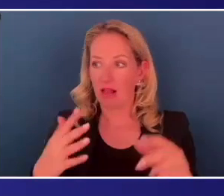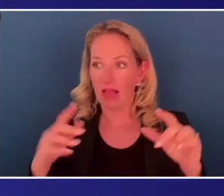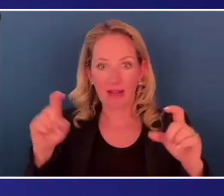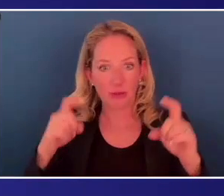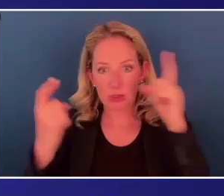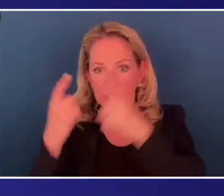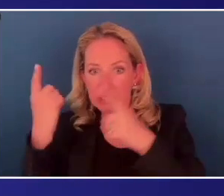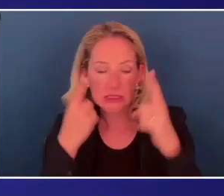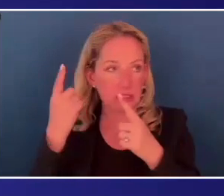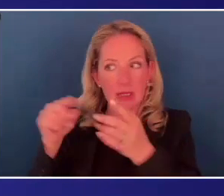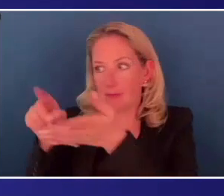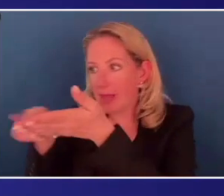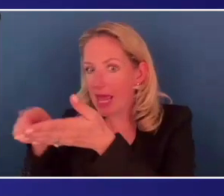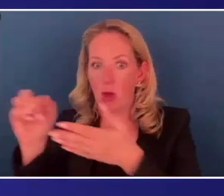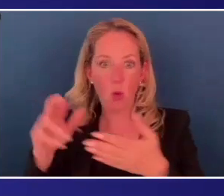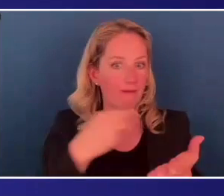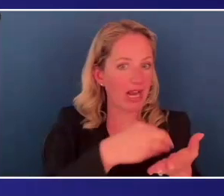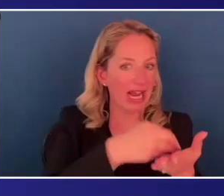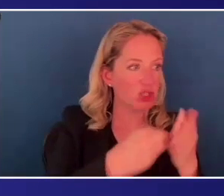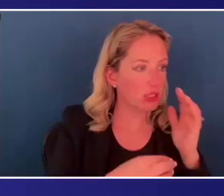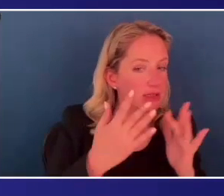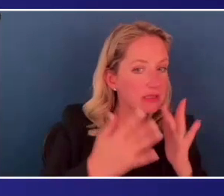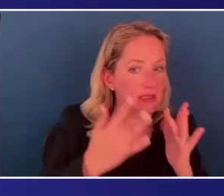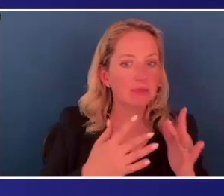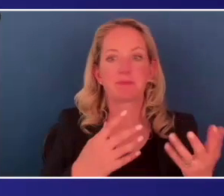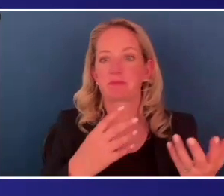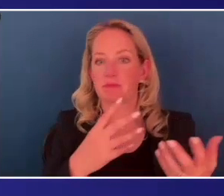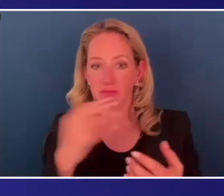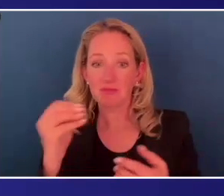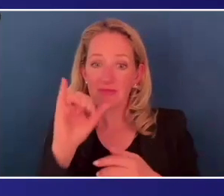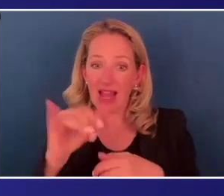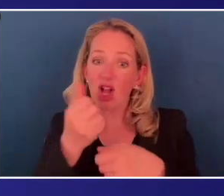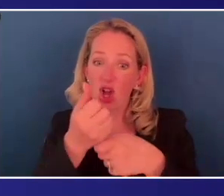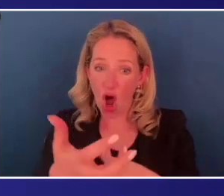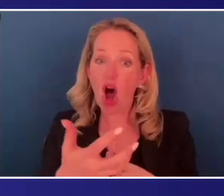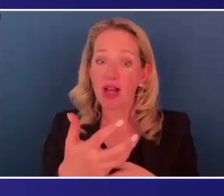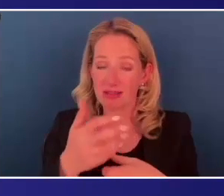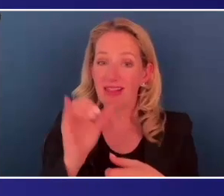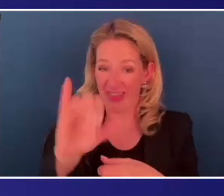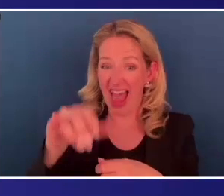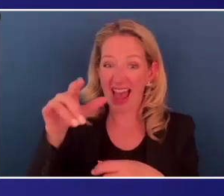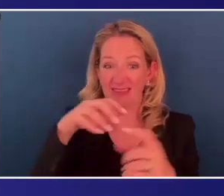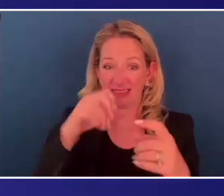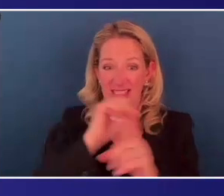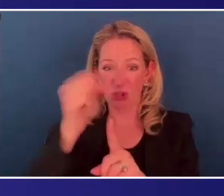This concern drove the Trump administration's decision upon student loan repayment during COVID and several extensions beyond.